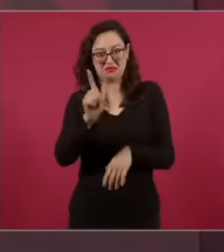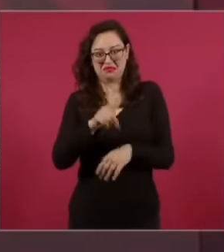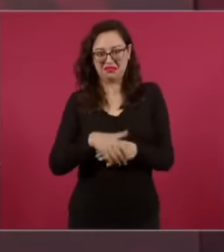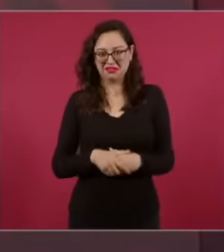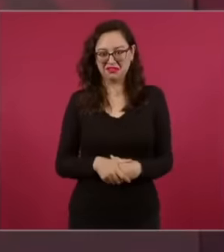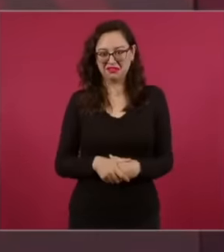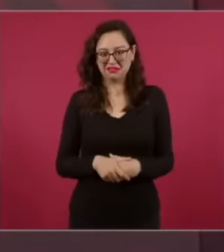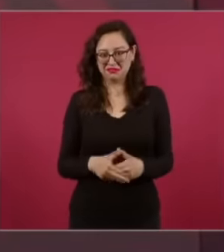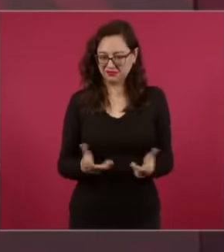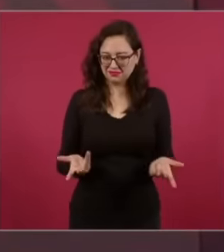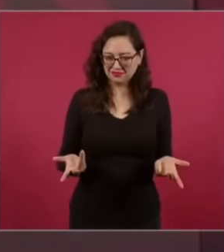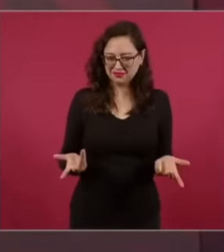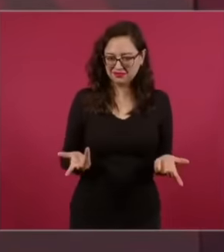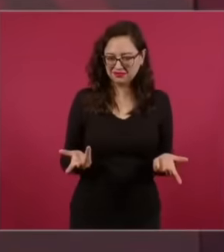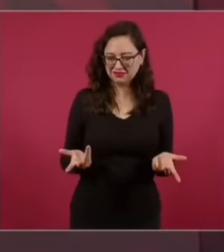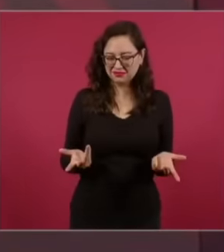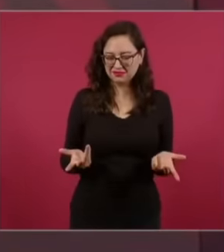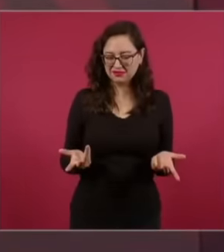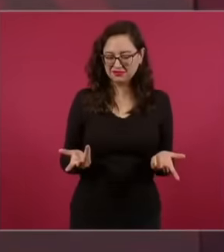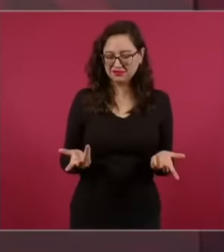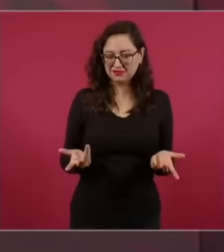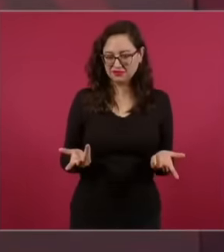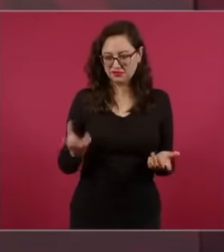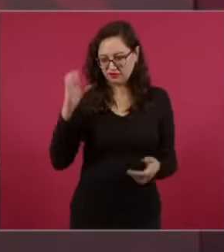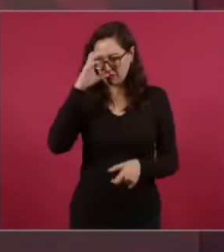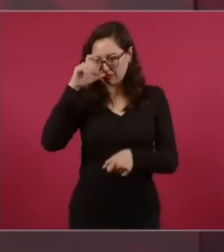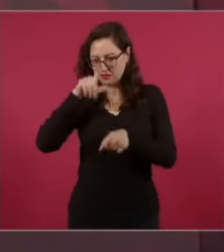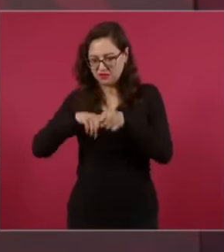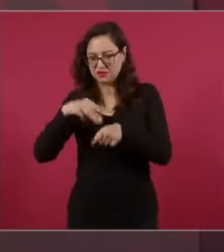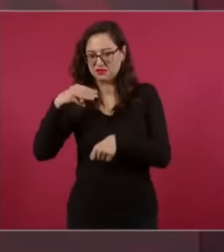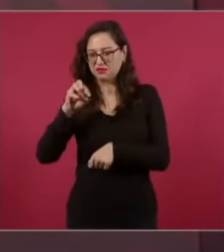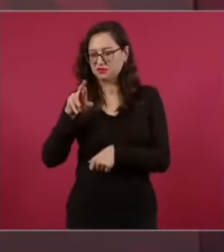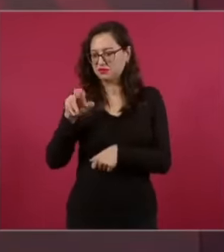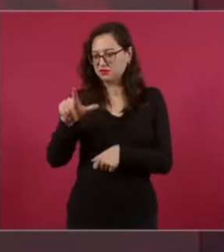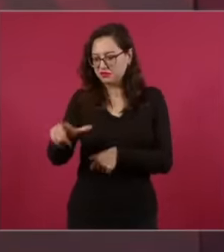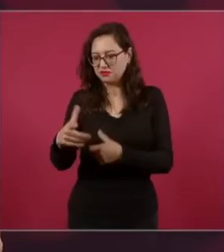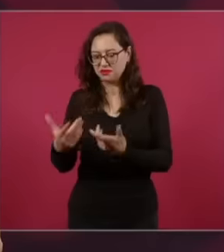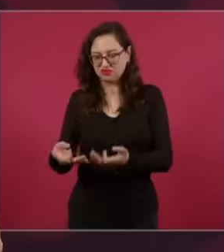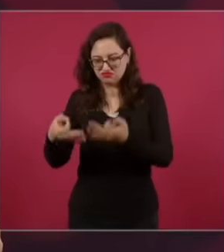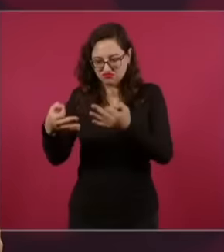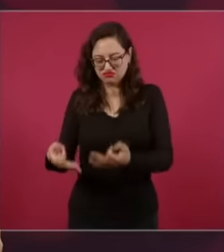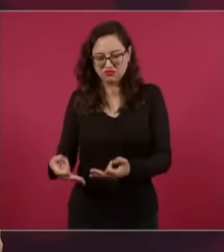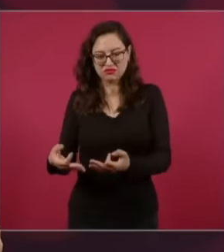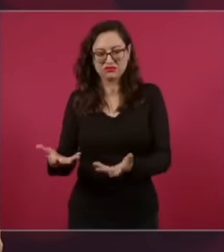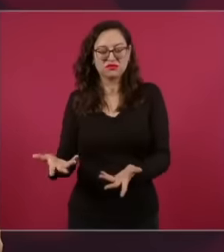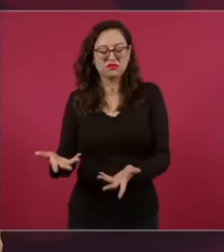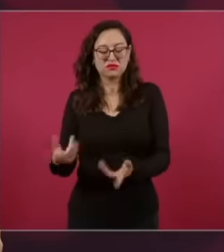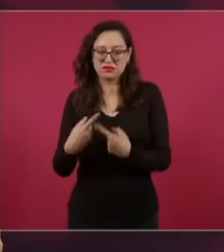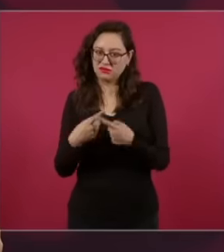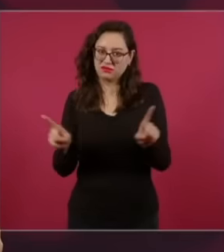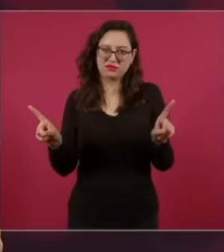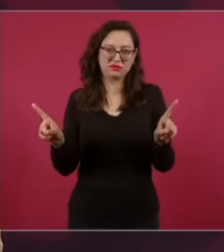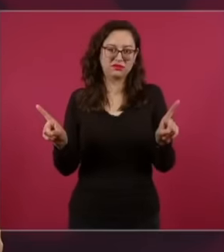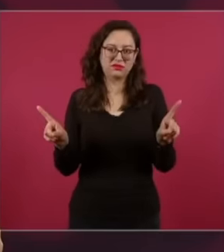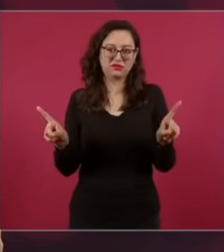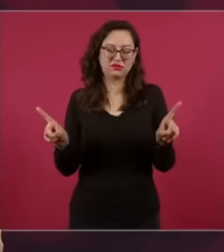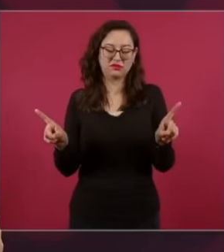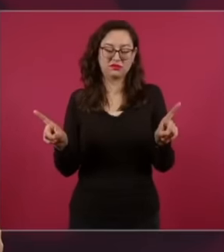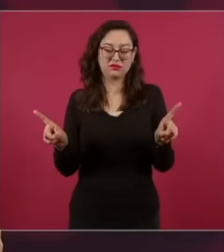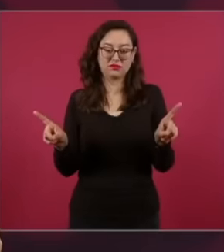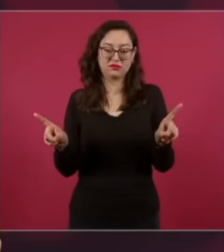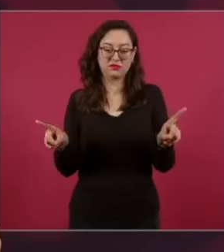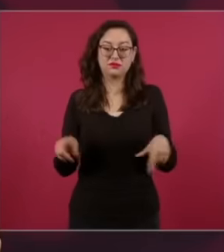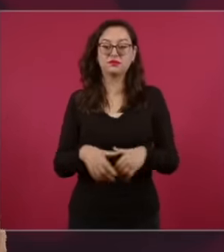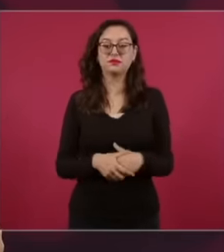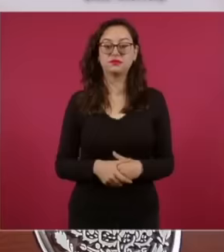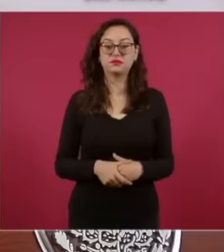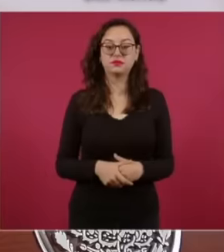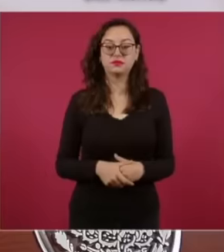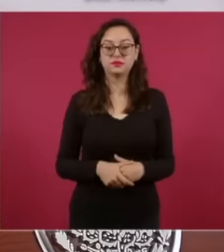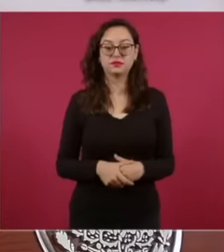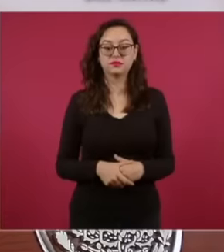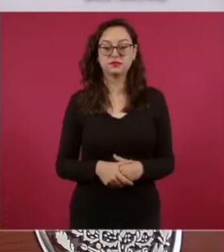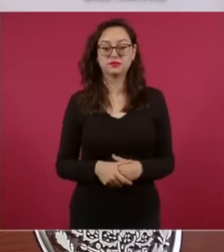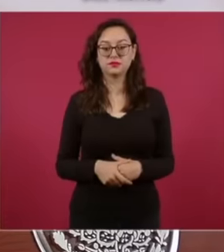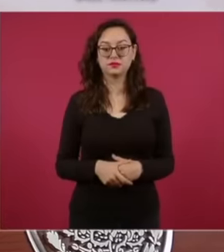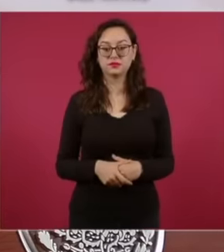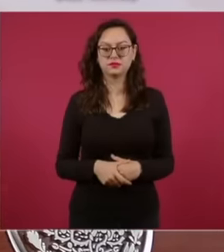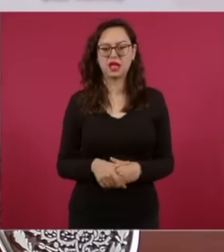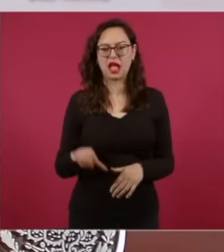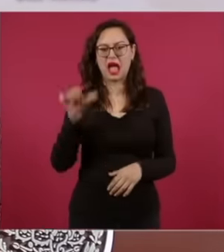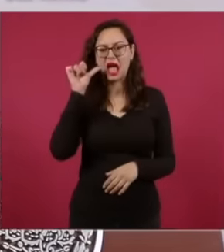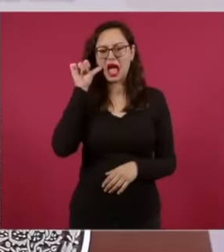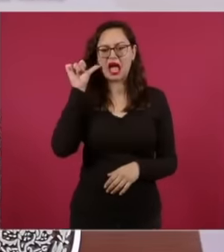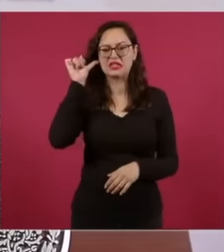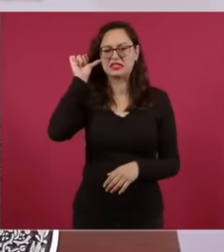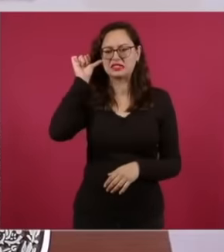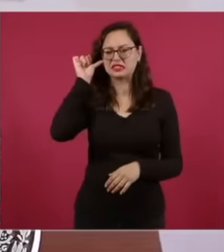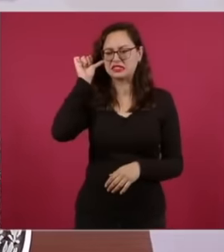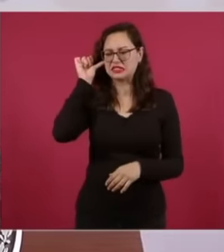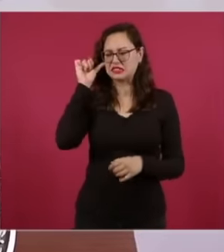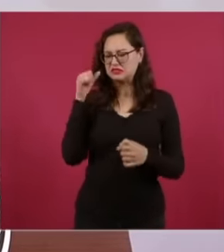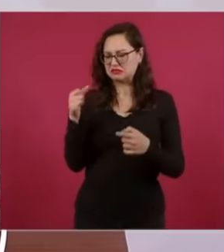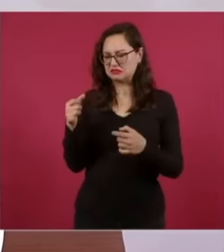eh I read something I think I don't know if it was a questioning of what I said about